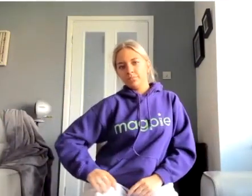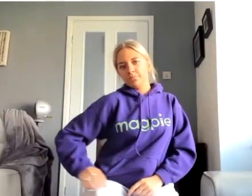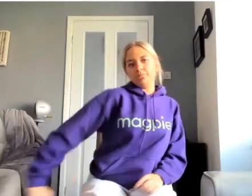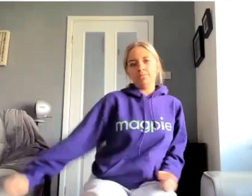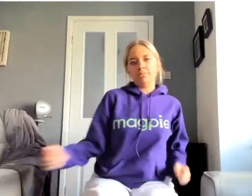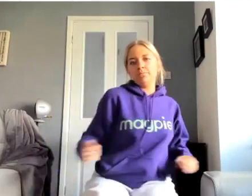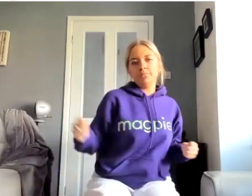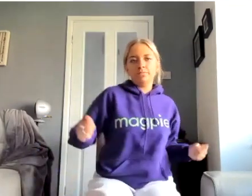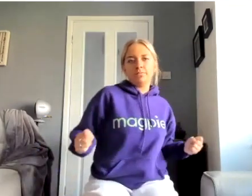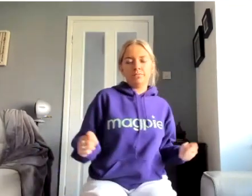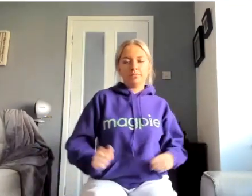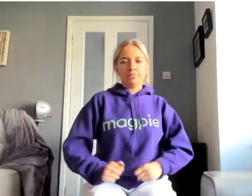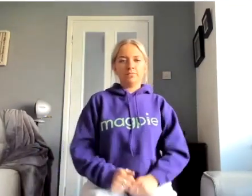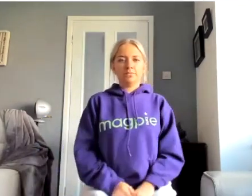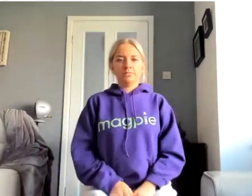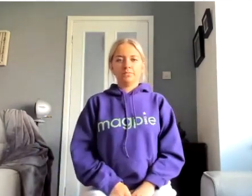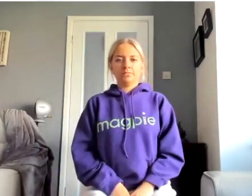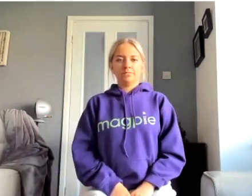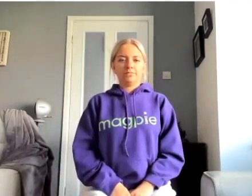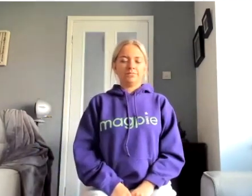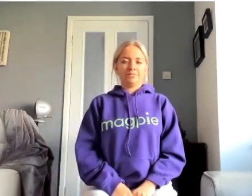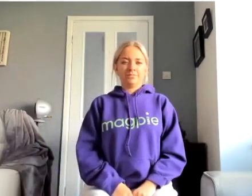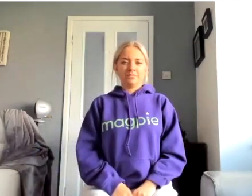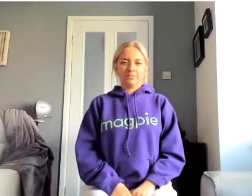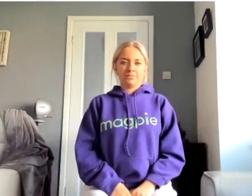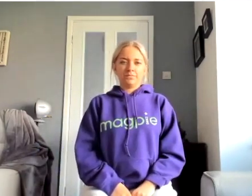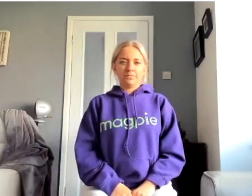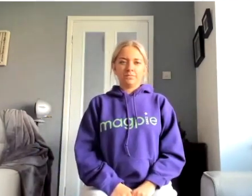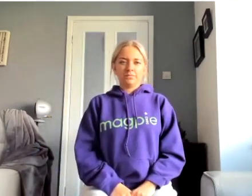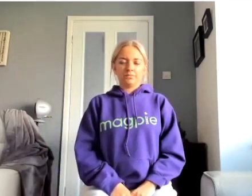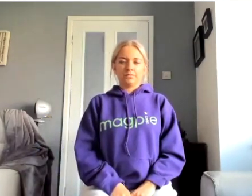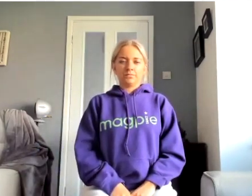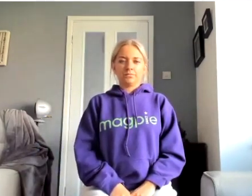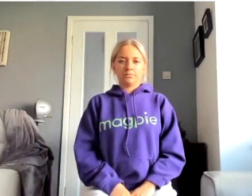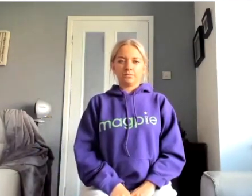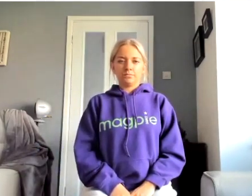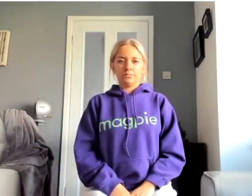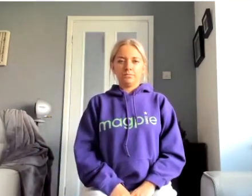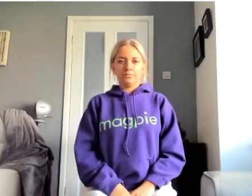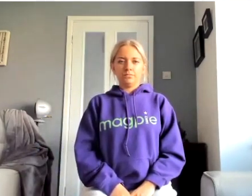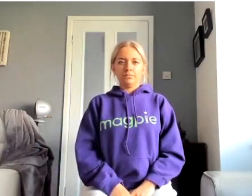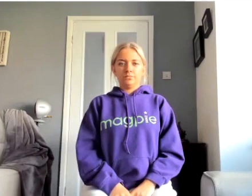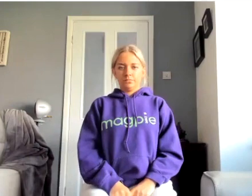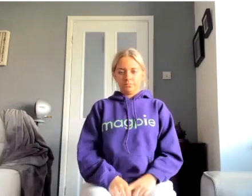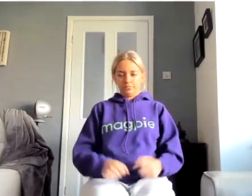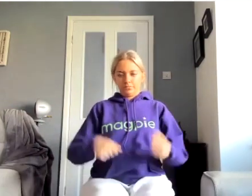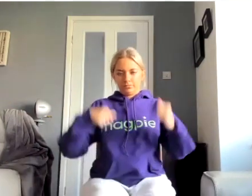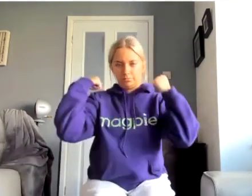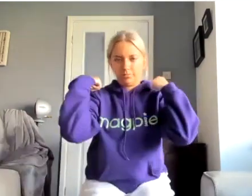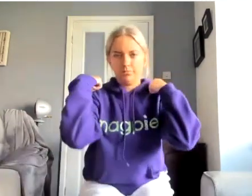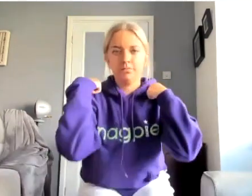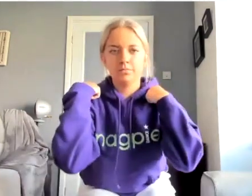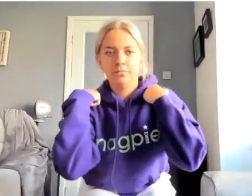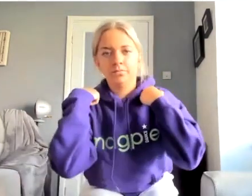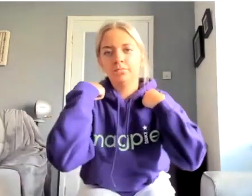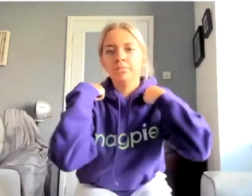they want to shake it off and you can decide where you want to shake so i might shake from my head